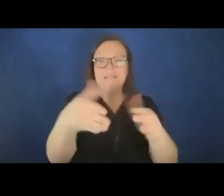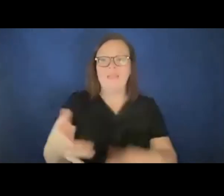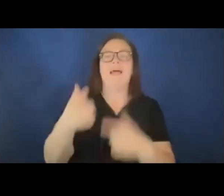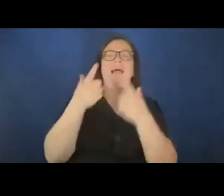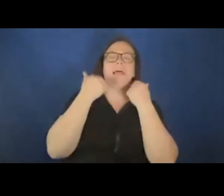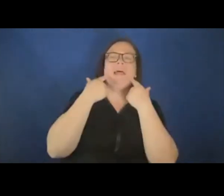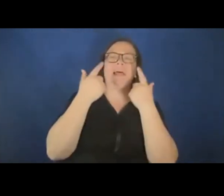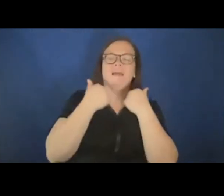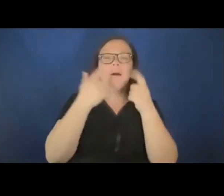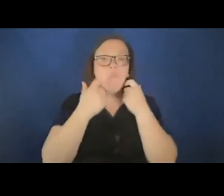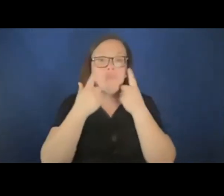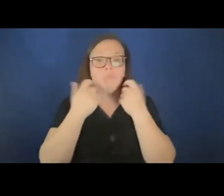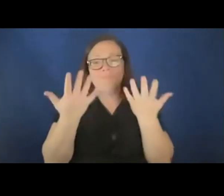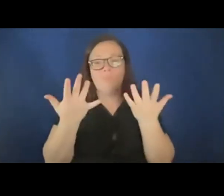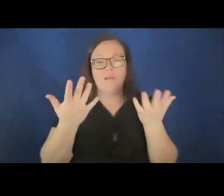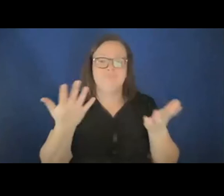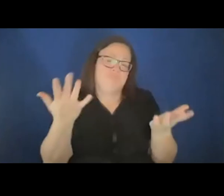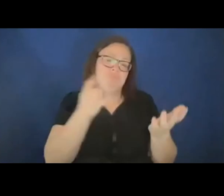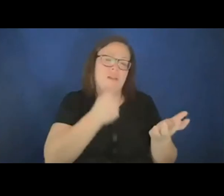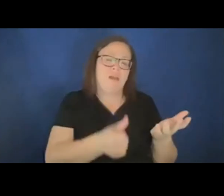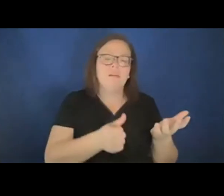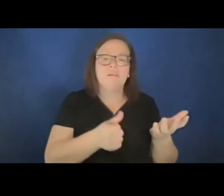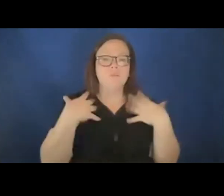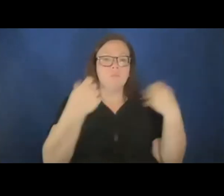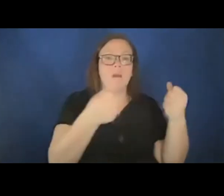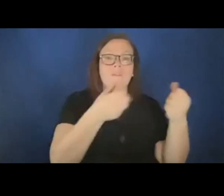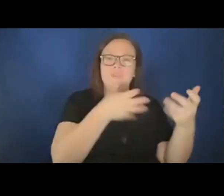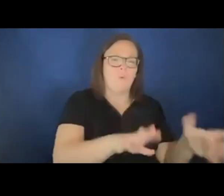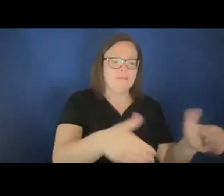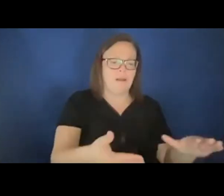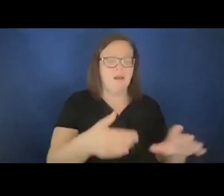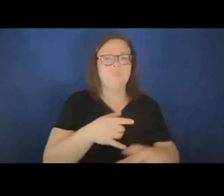for fun too brave to want to die, foolish enough to try